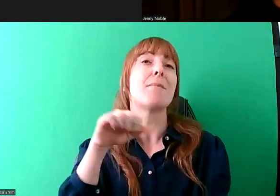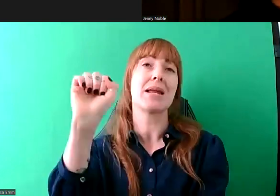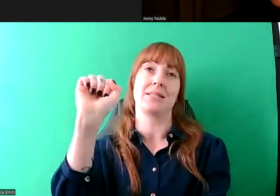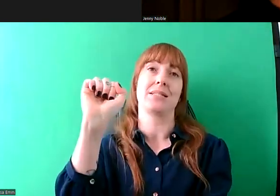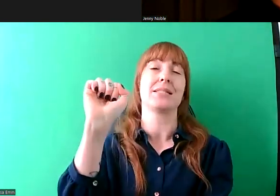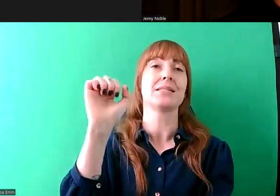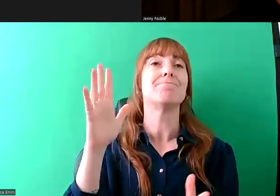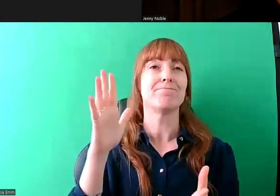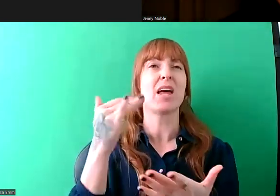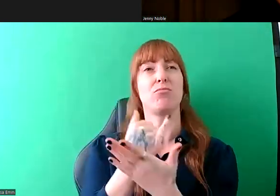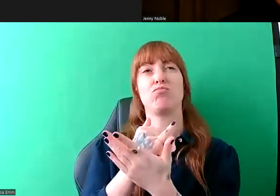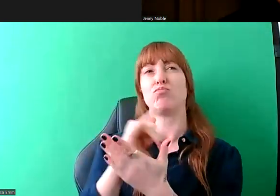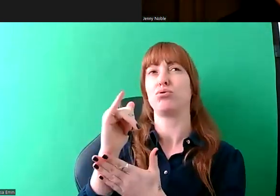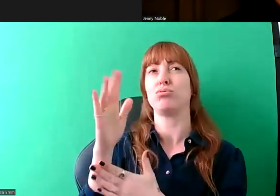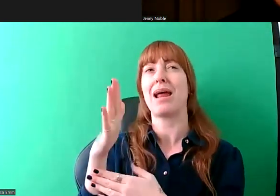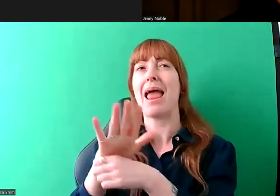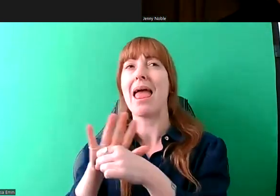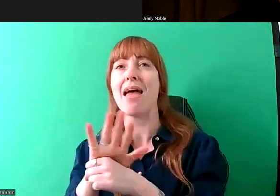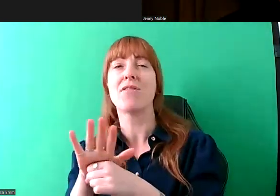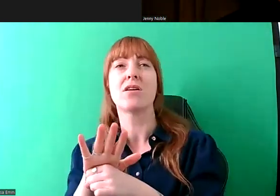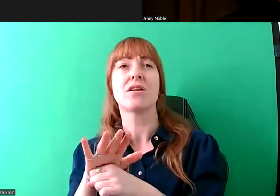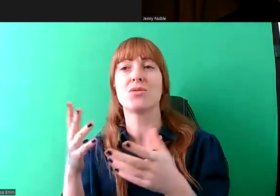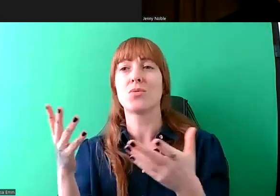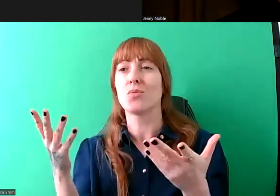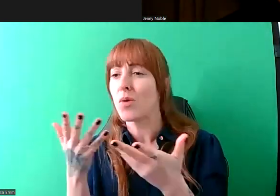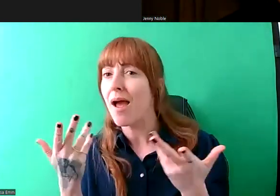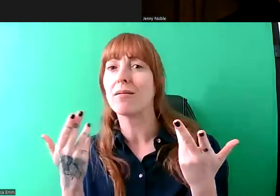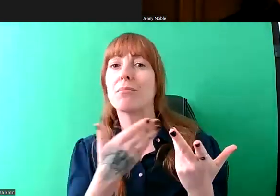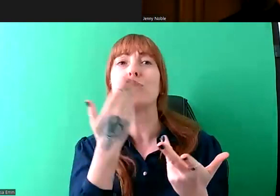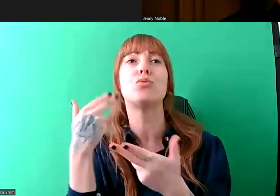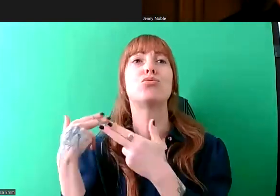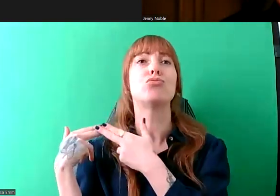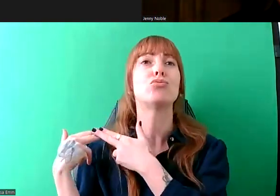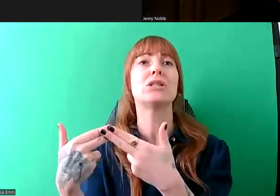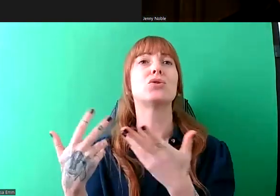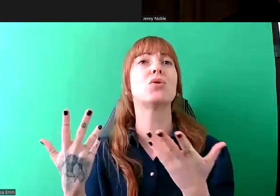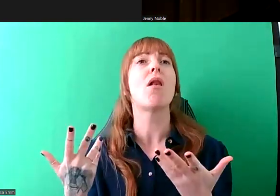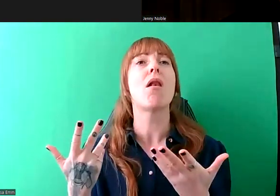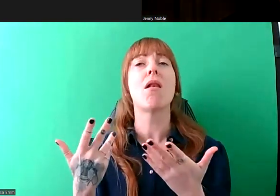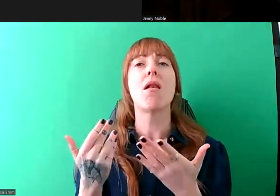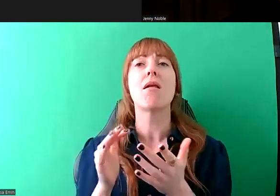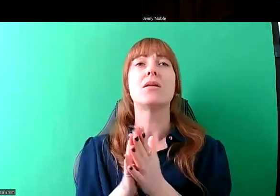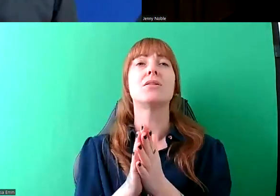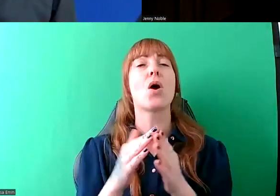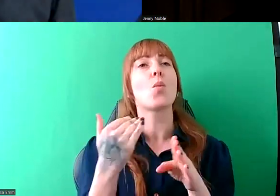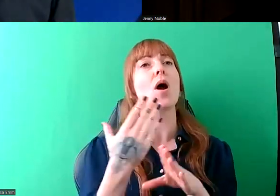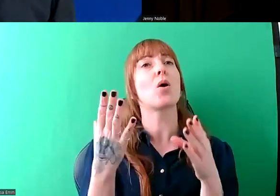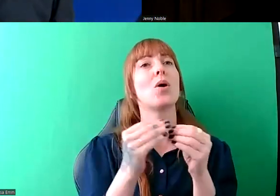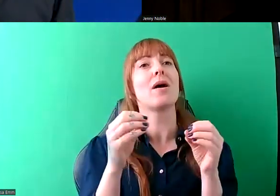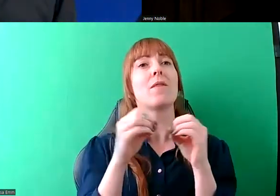areas where these haven't traditionally existed; so, we work with Book Bunk in Nairobi, in Kenya.